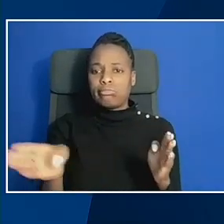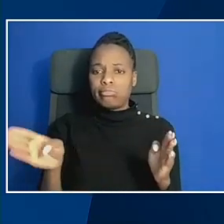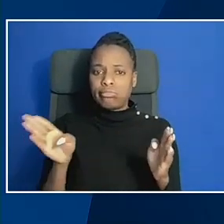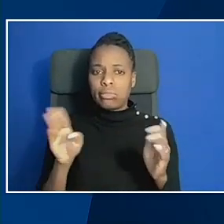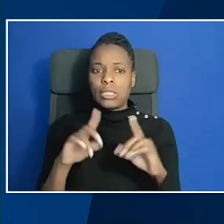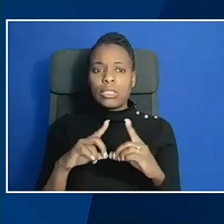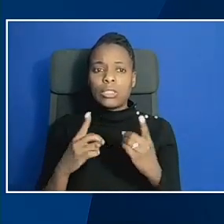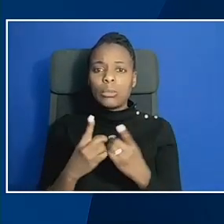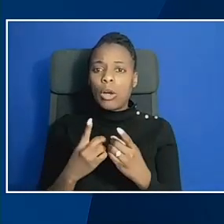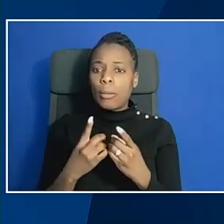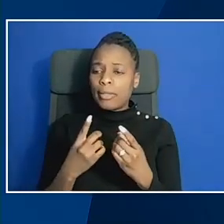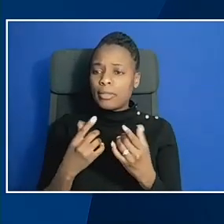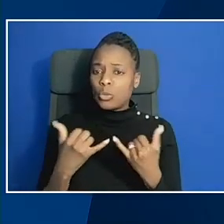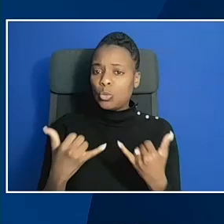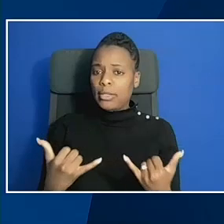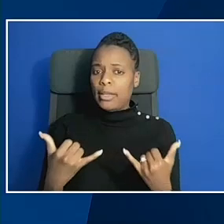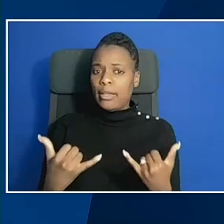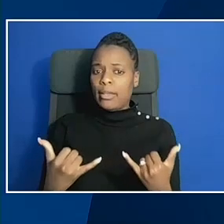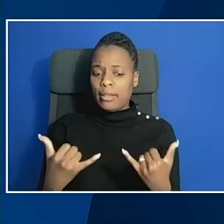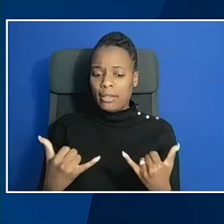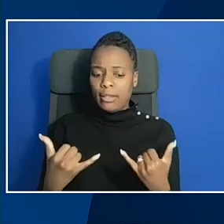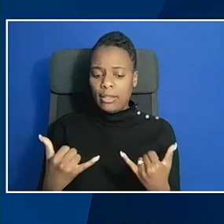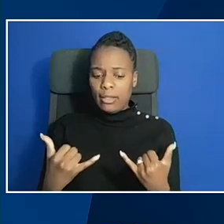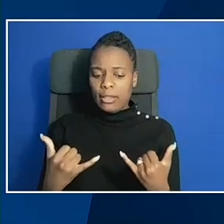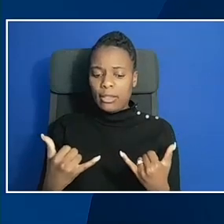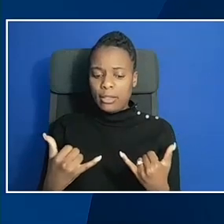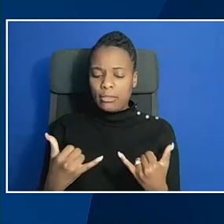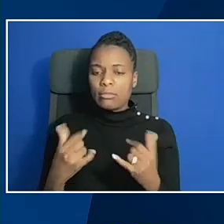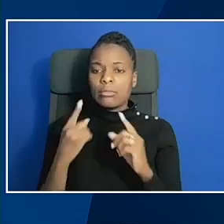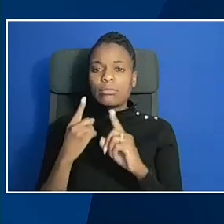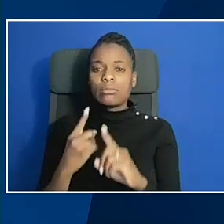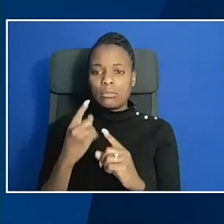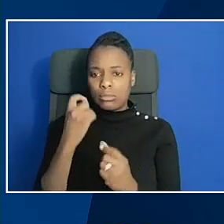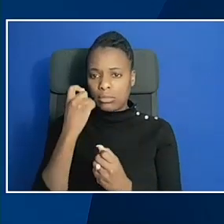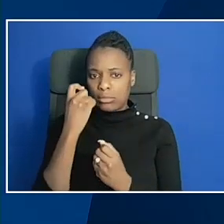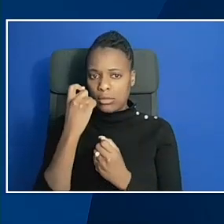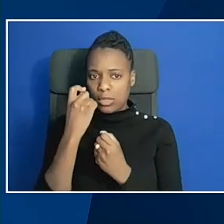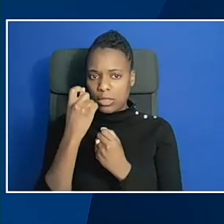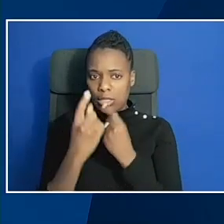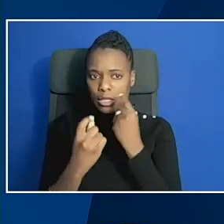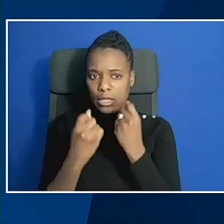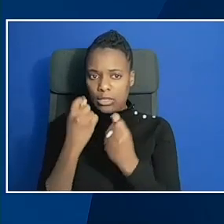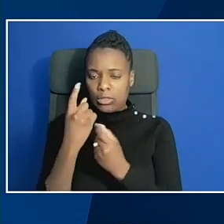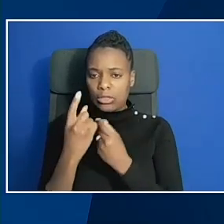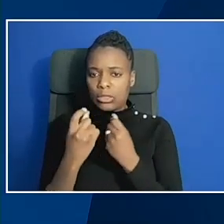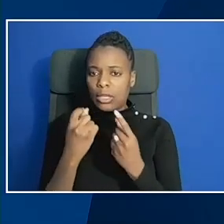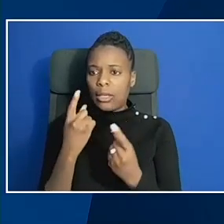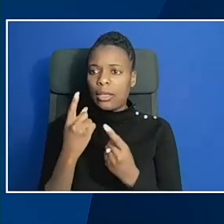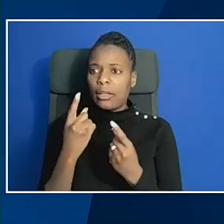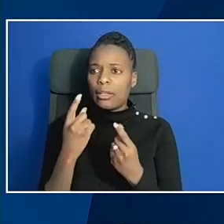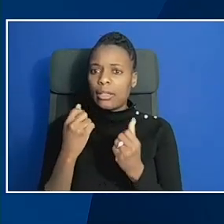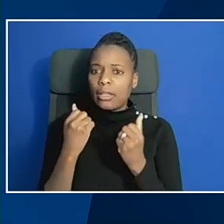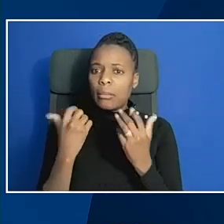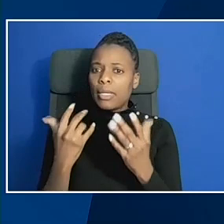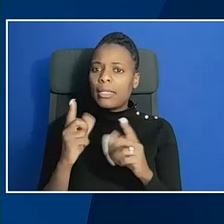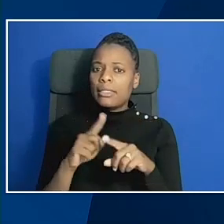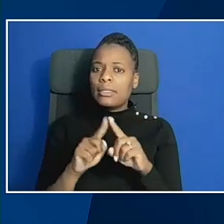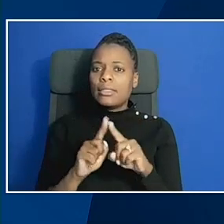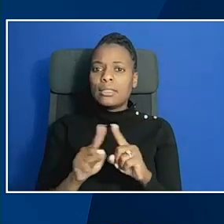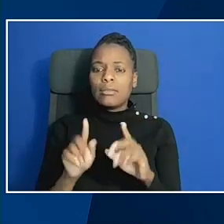today is understand the breadth of different education-specific laws and